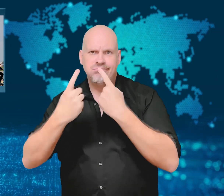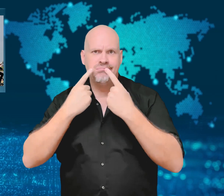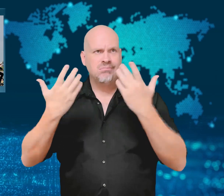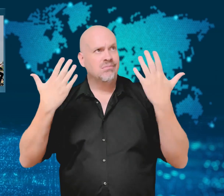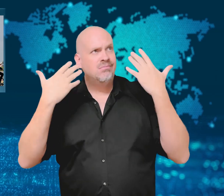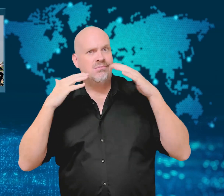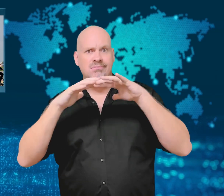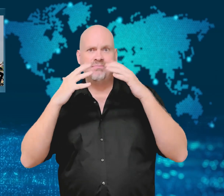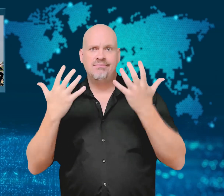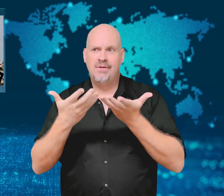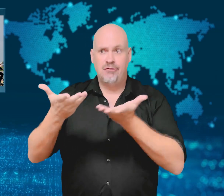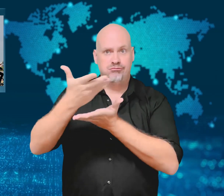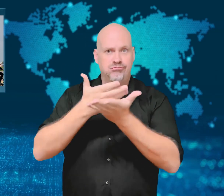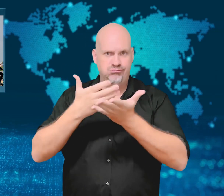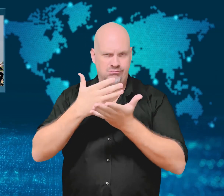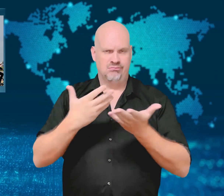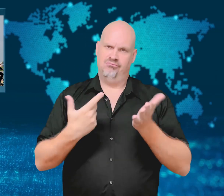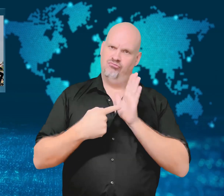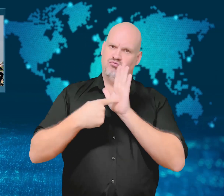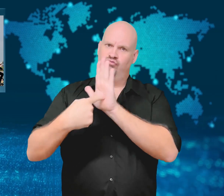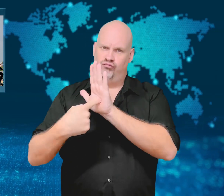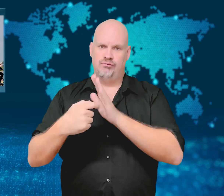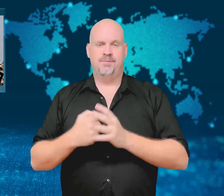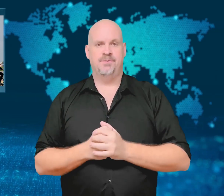of the COP27 meeting in Egypt.